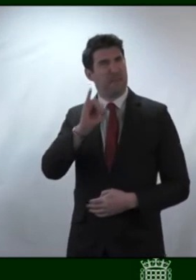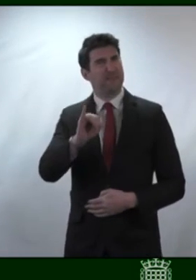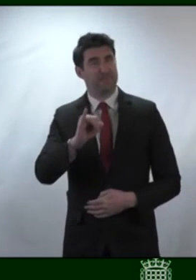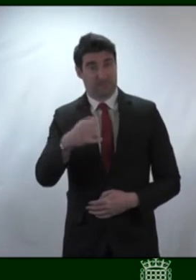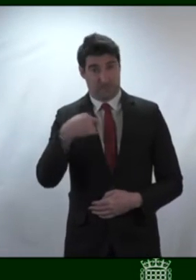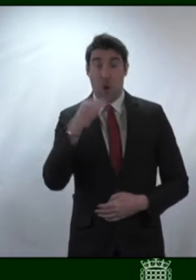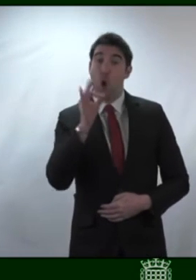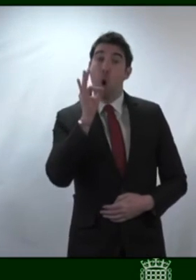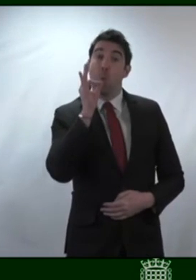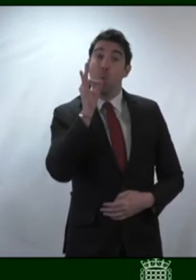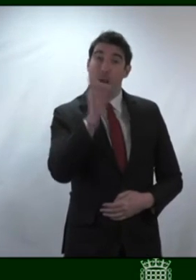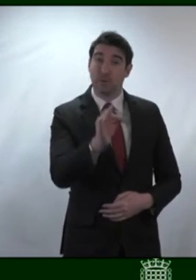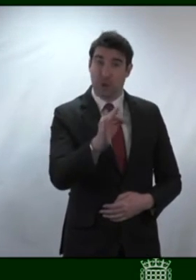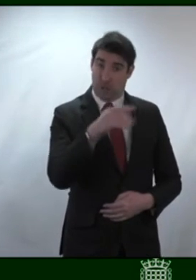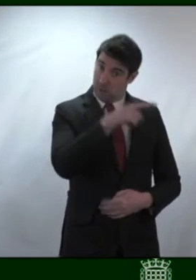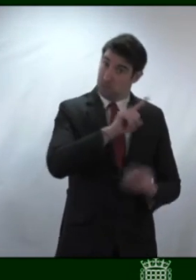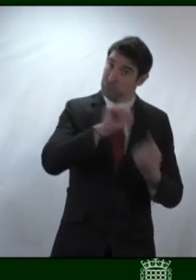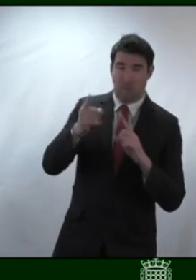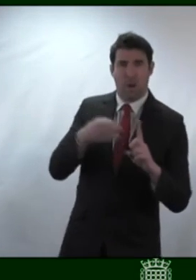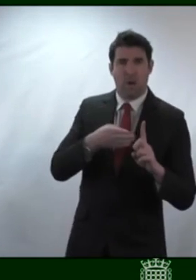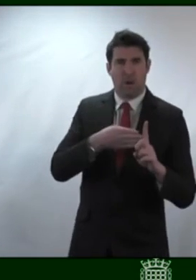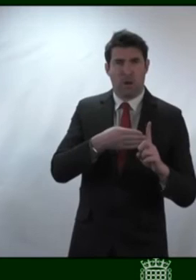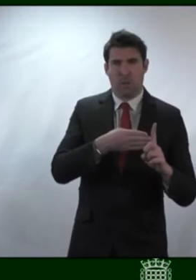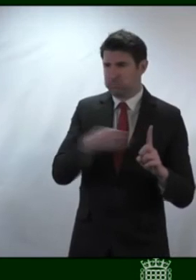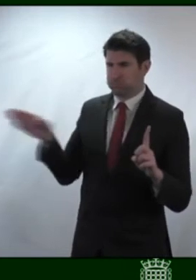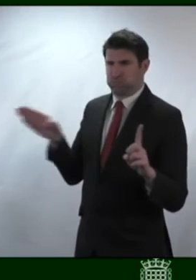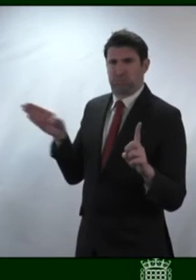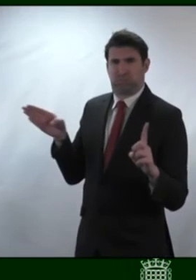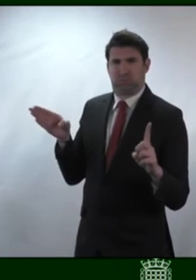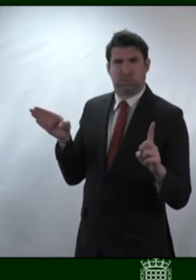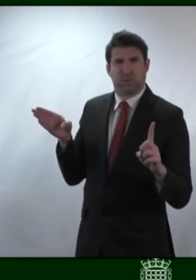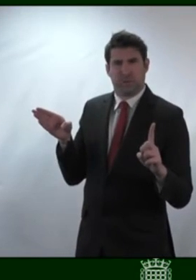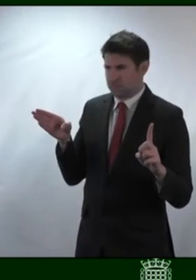I am not surprised, because the Prime Minister did not want to answer the question. He knows